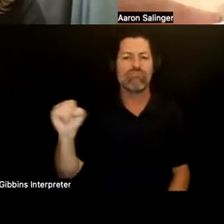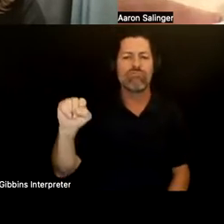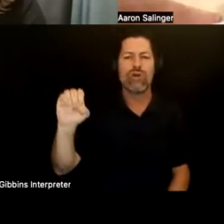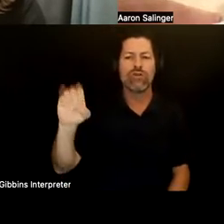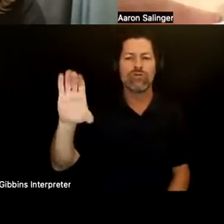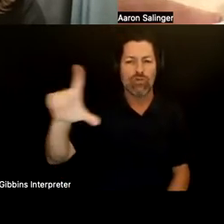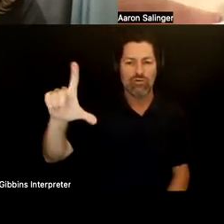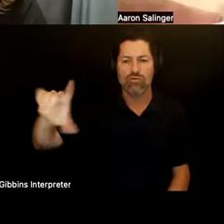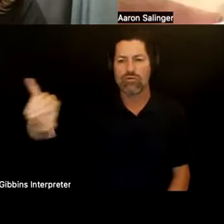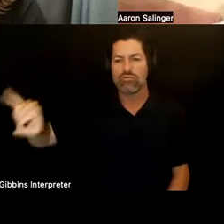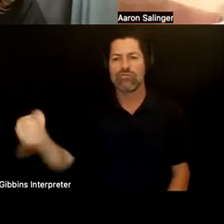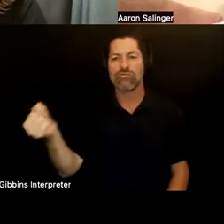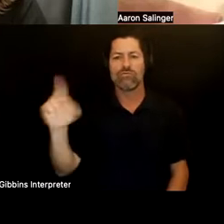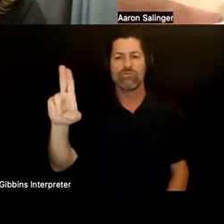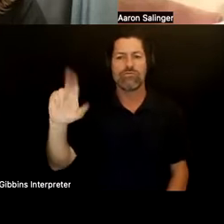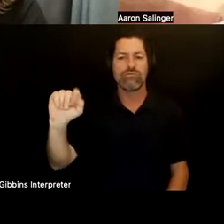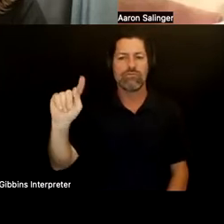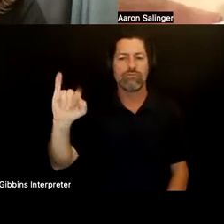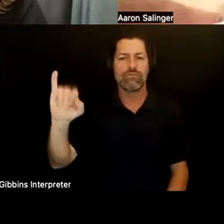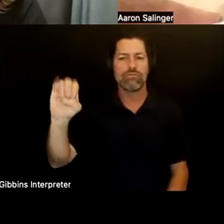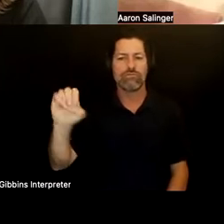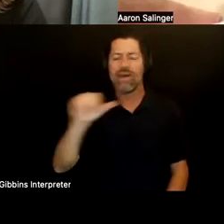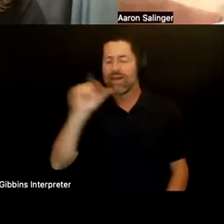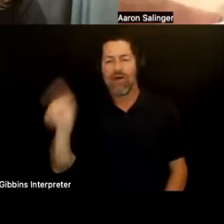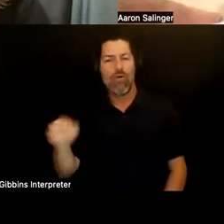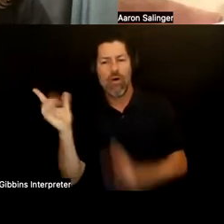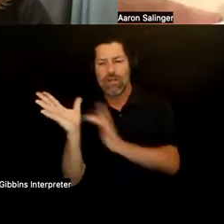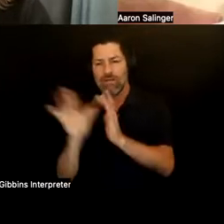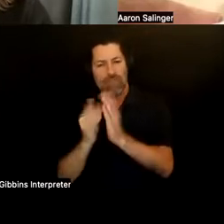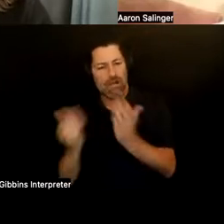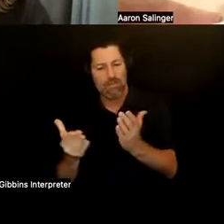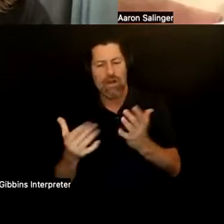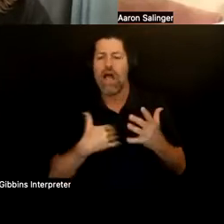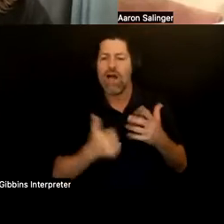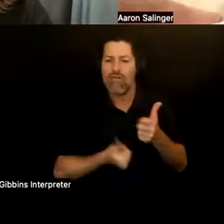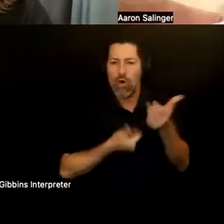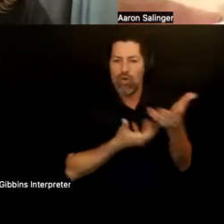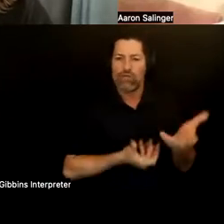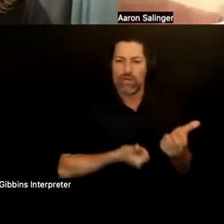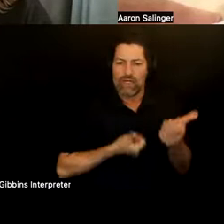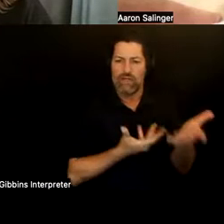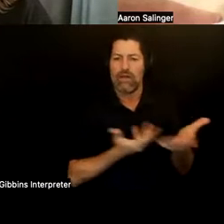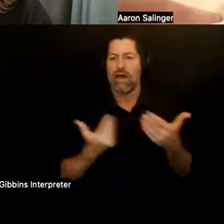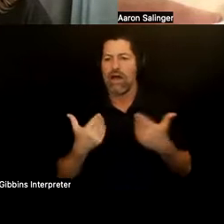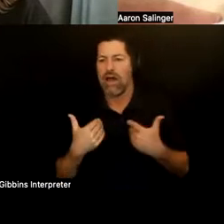19:48:26 I have poetry. I have parts of slave memoirs.